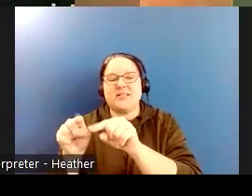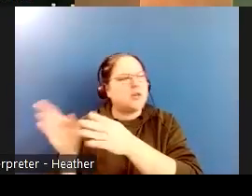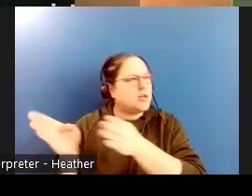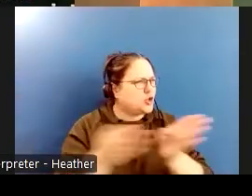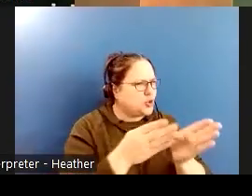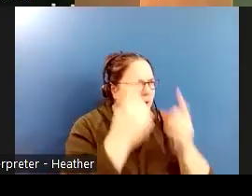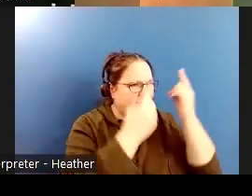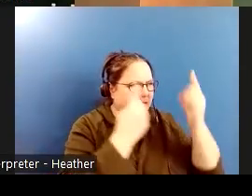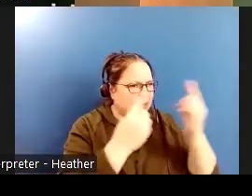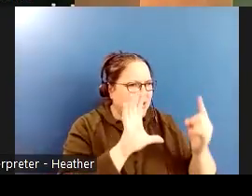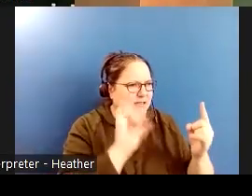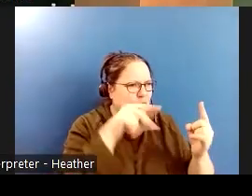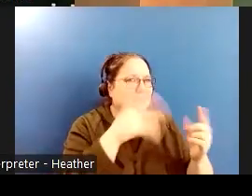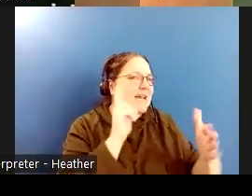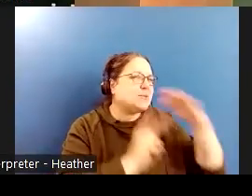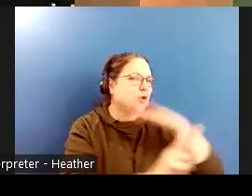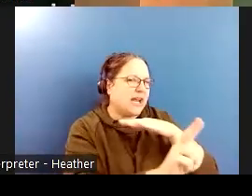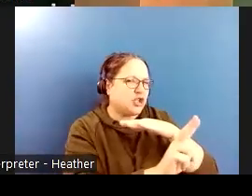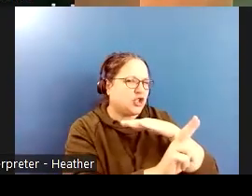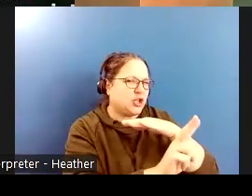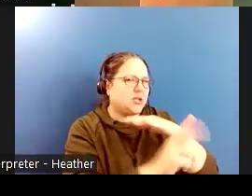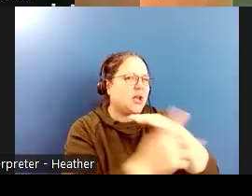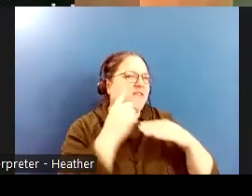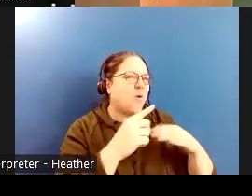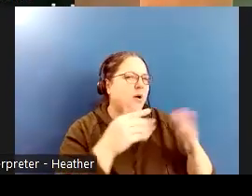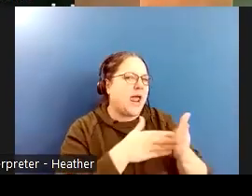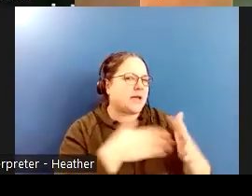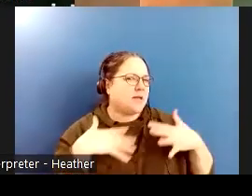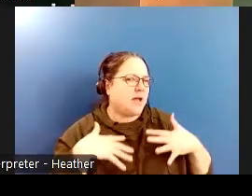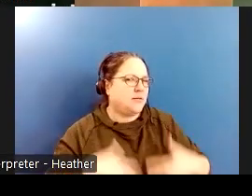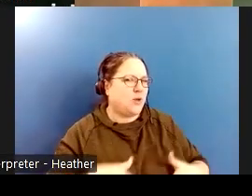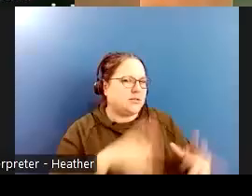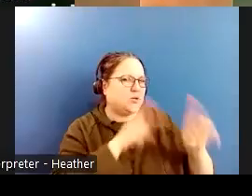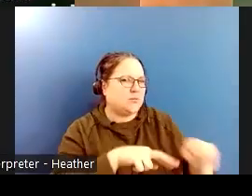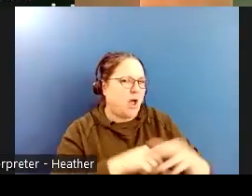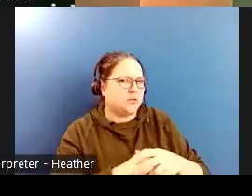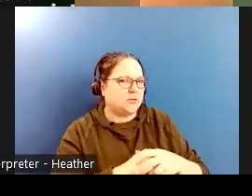CRP as a predictive marker of anti-depressant response? Um I gave you a little bit of this